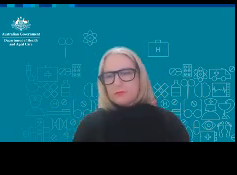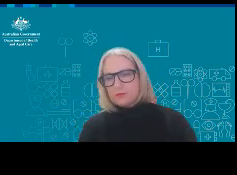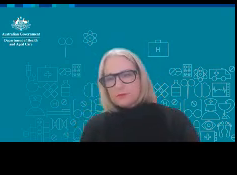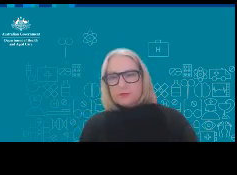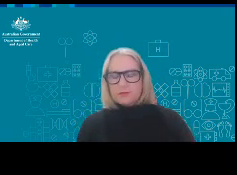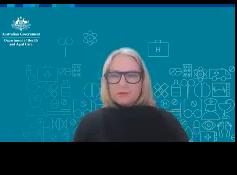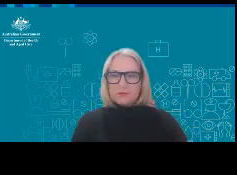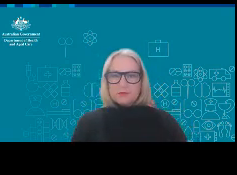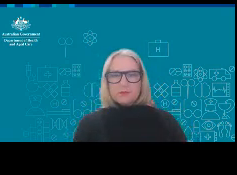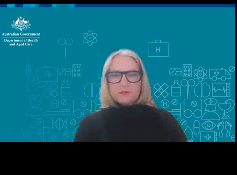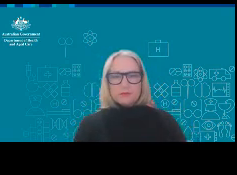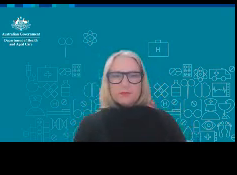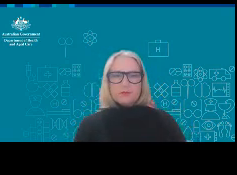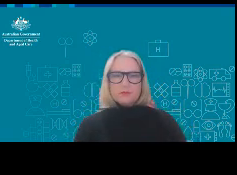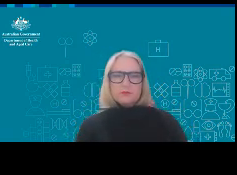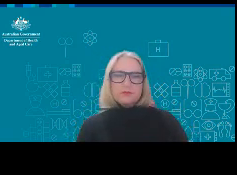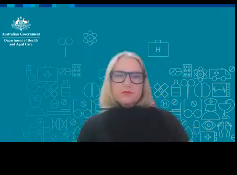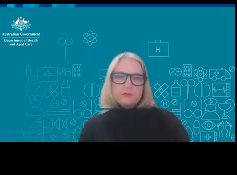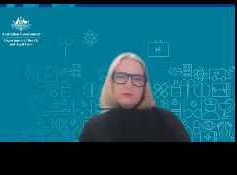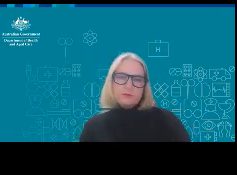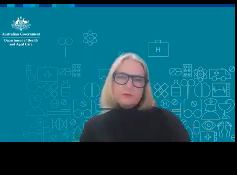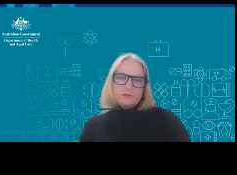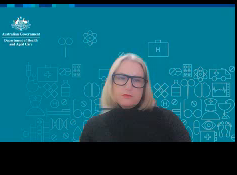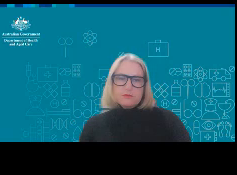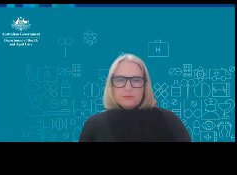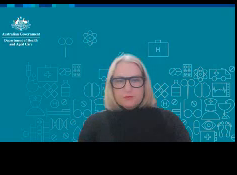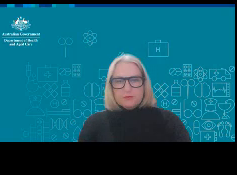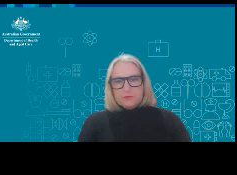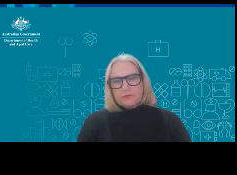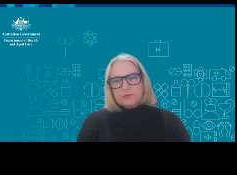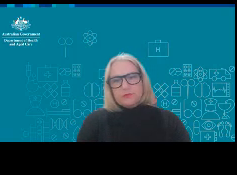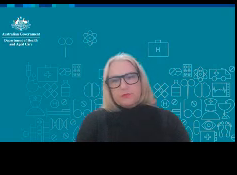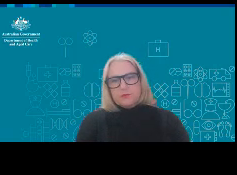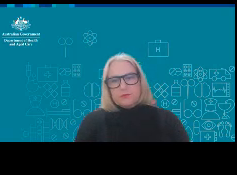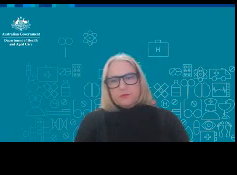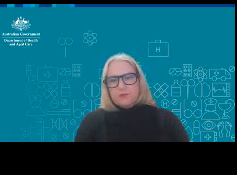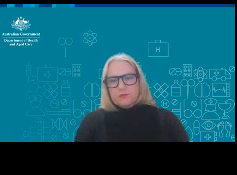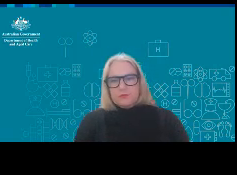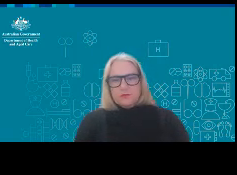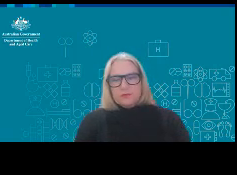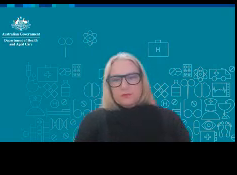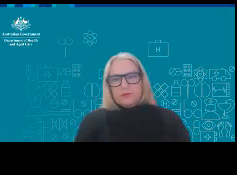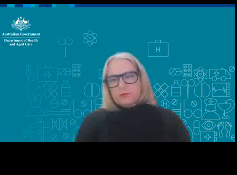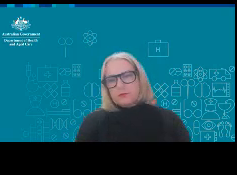supported decision making under the new Act. We'll then round up with a bit of a discussion from me